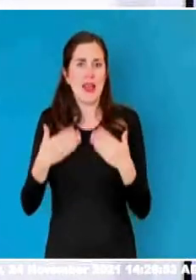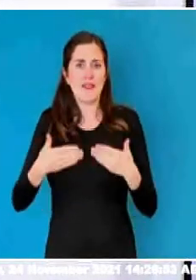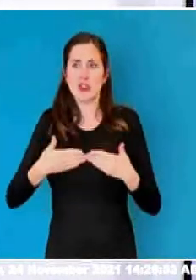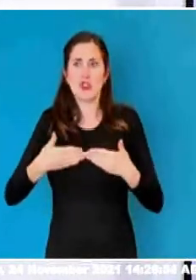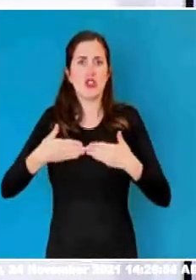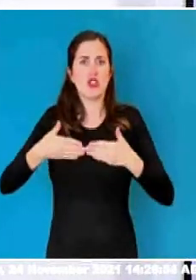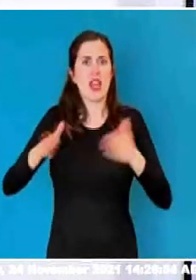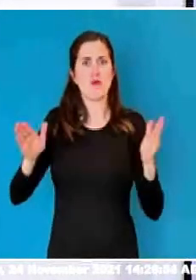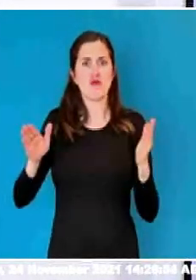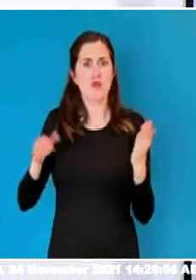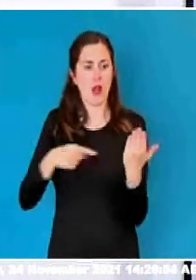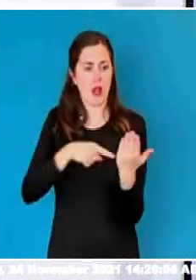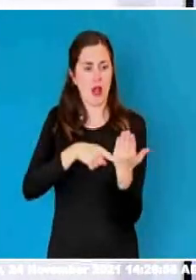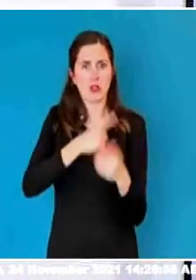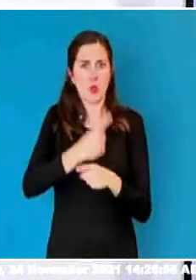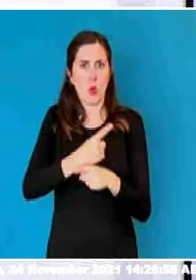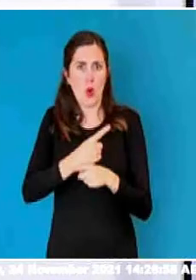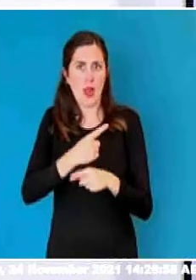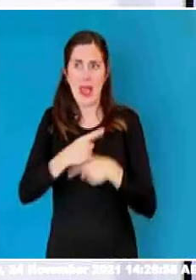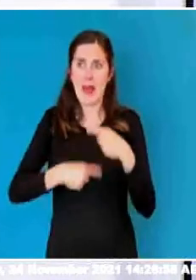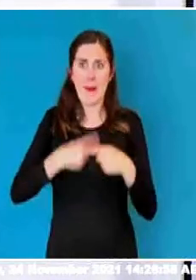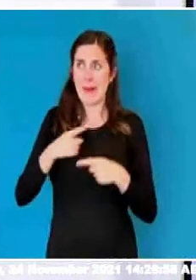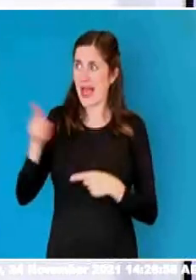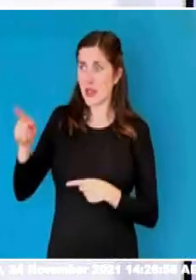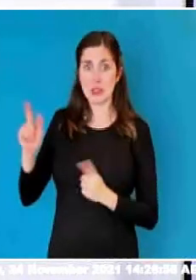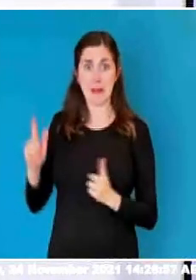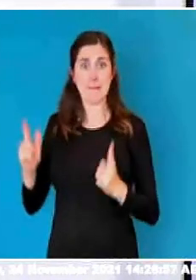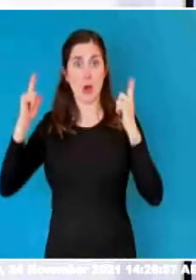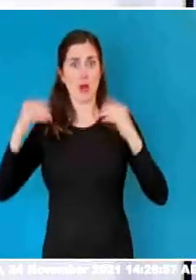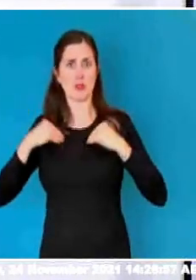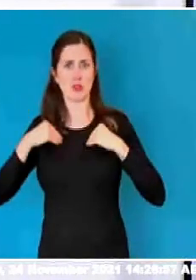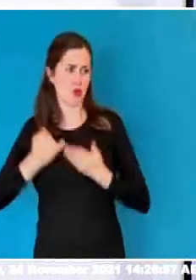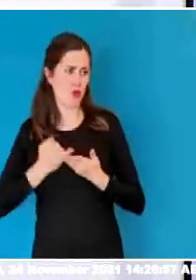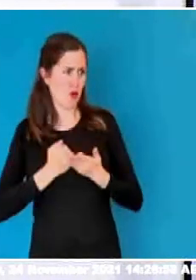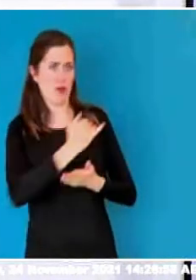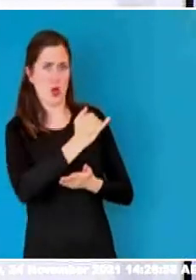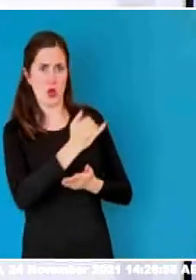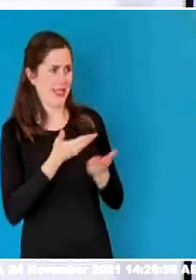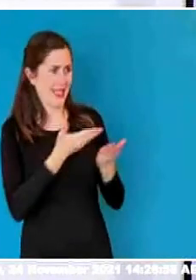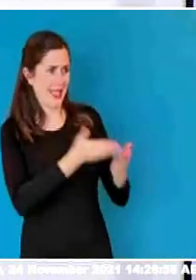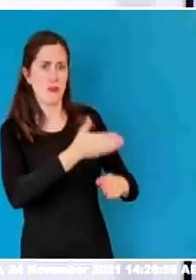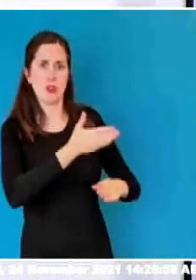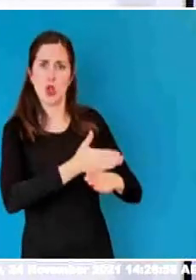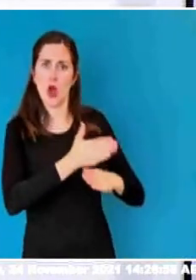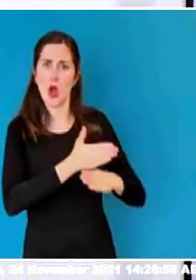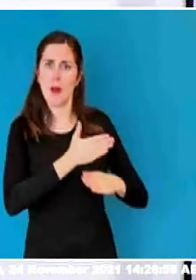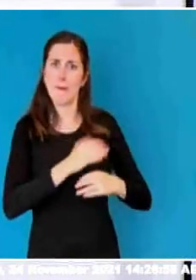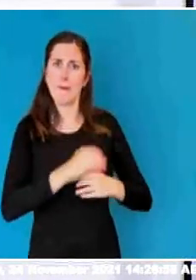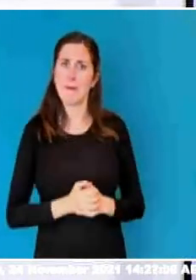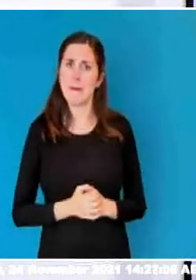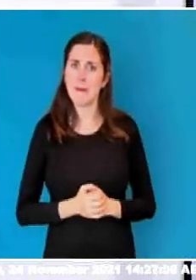refusing to employ a person because the employer assesses the person with a